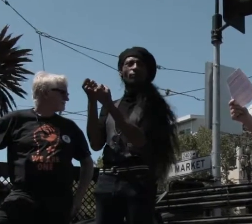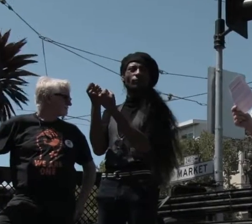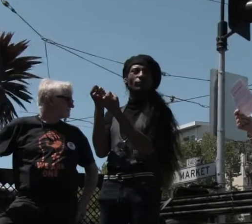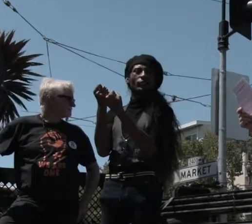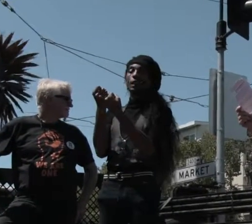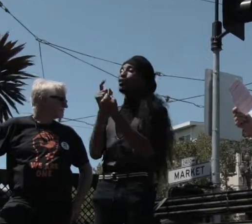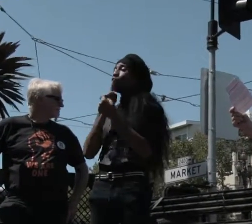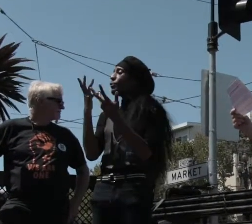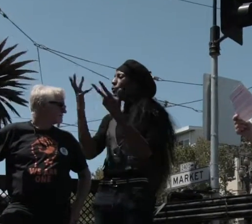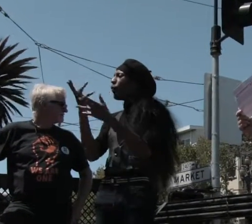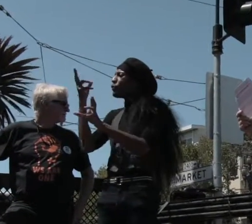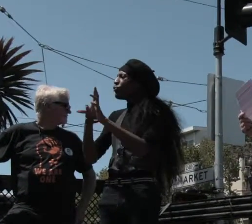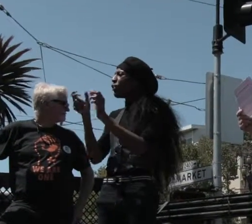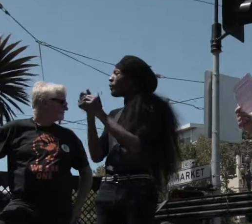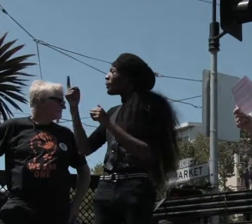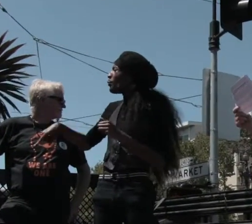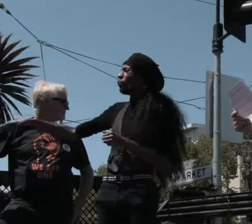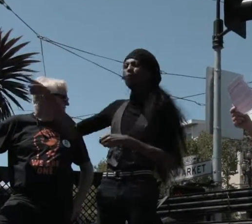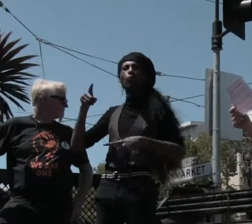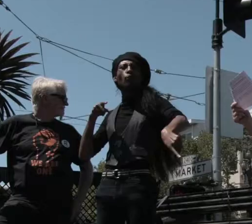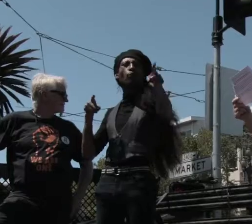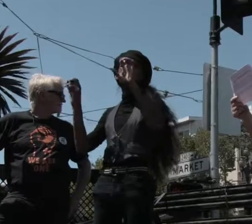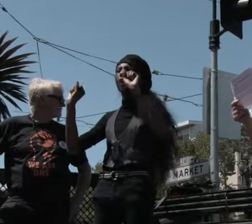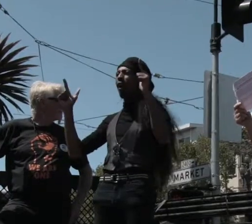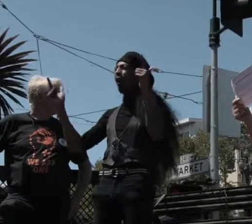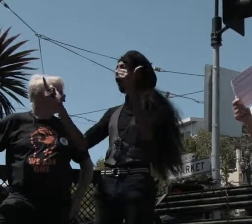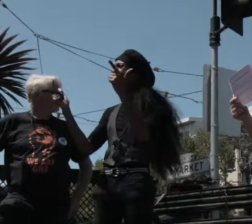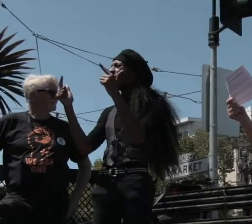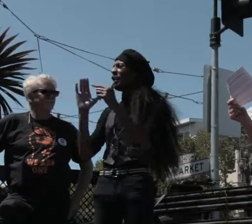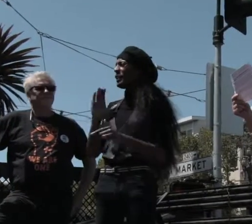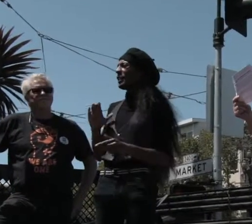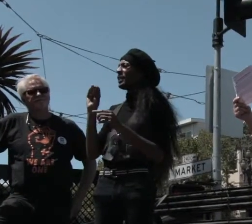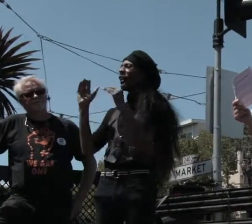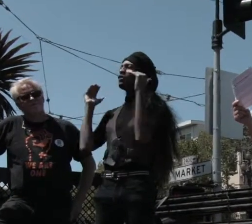you -- all of you here today at the intersections of justice by saying no to